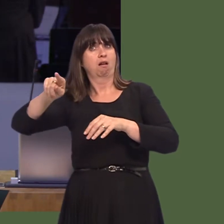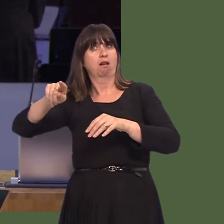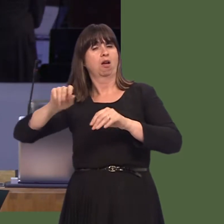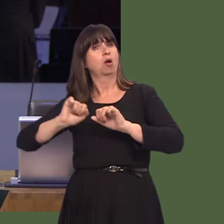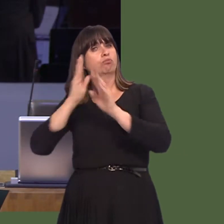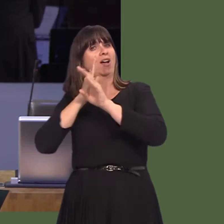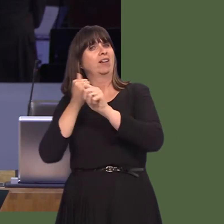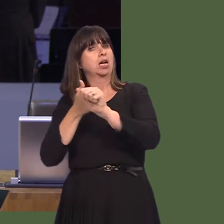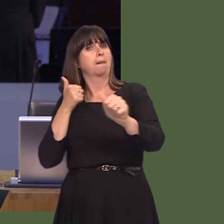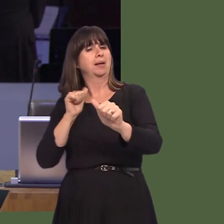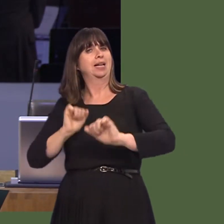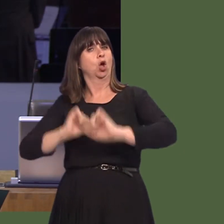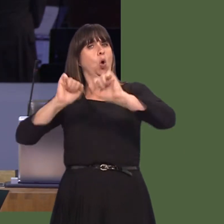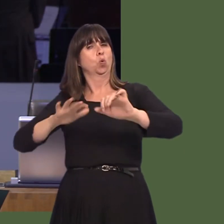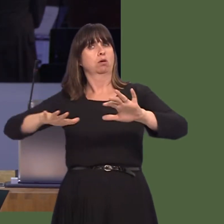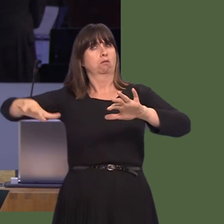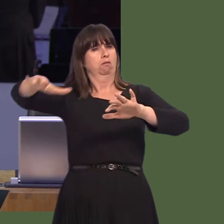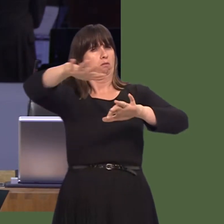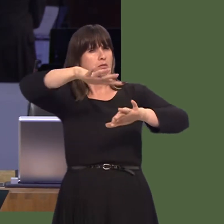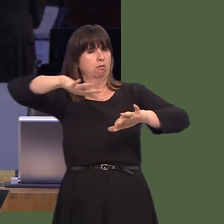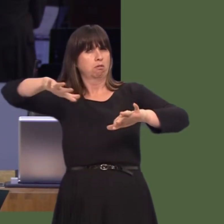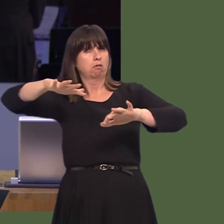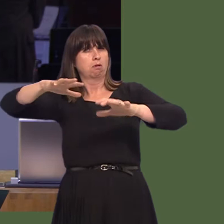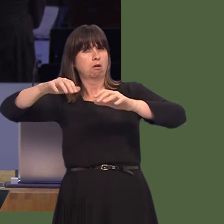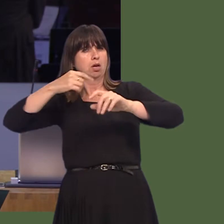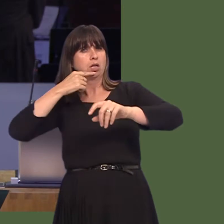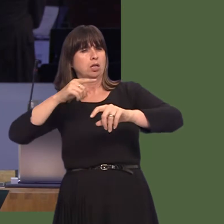of which there's been a restriction on public access to that land.